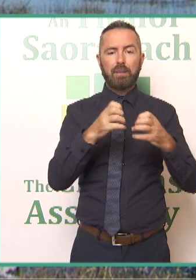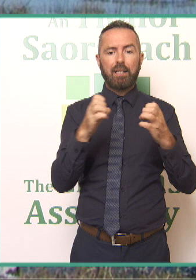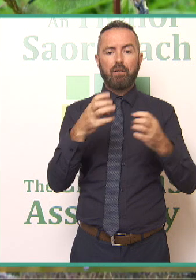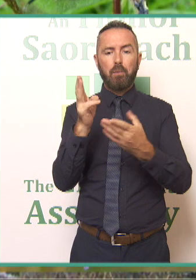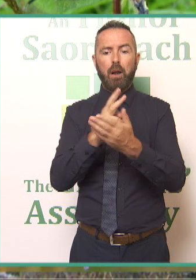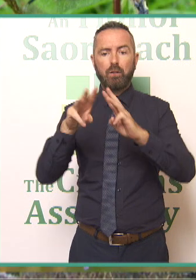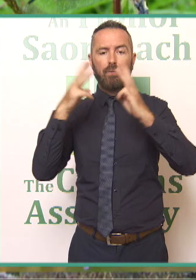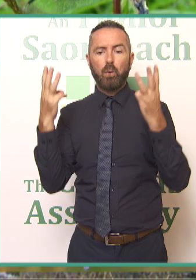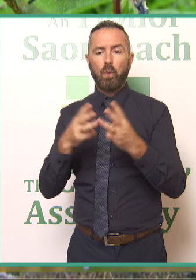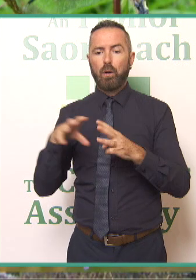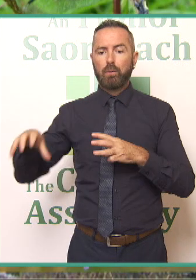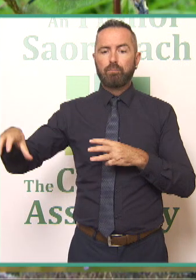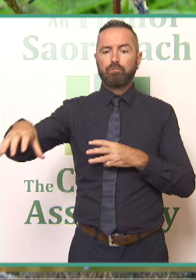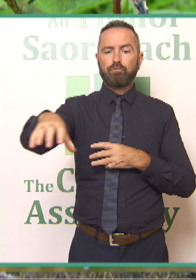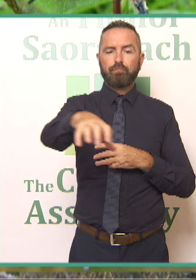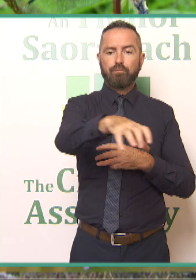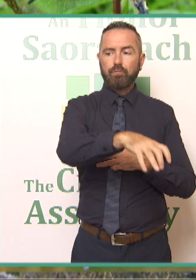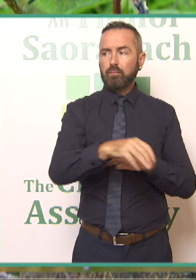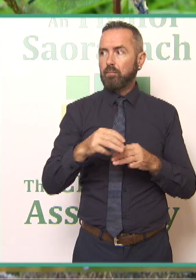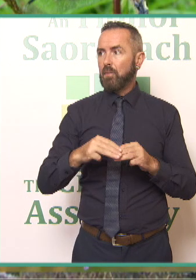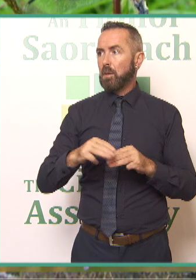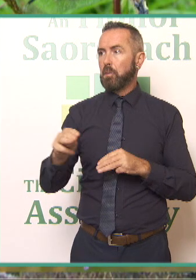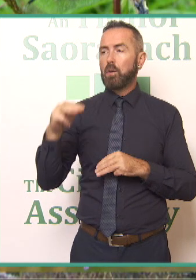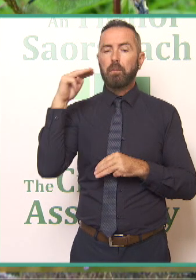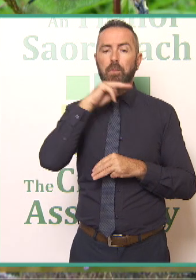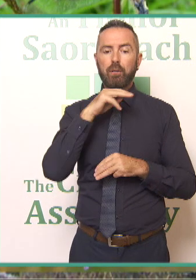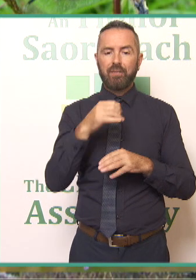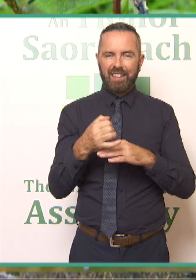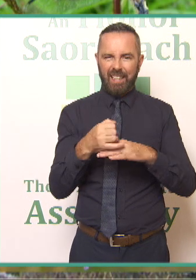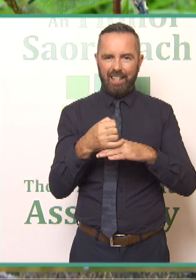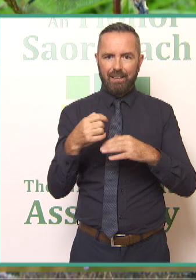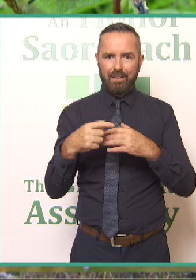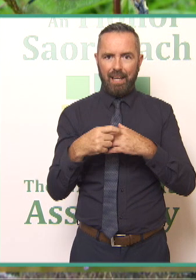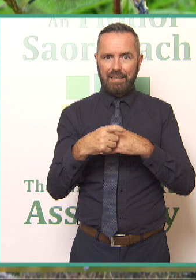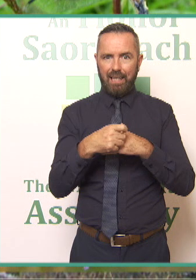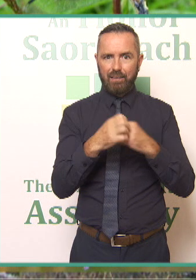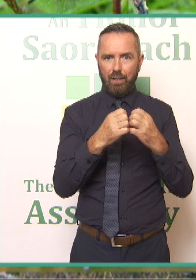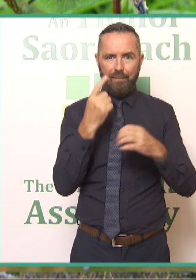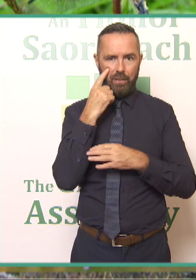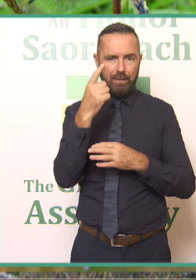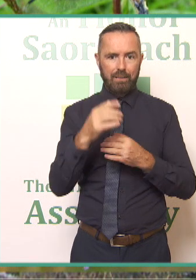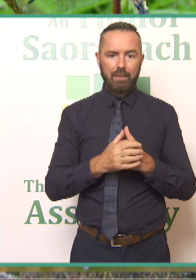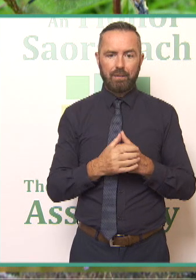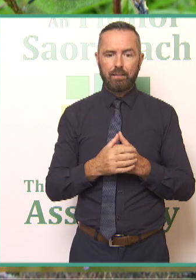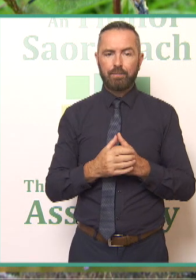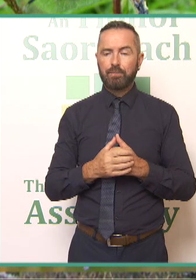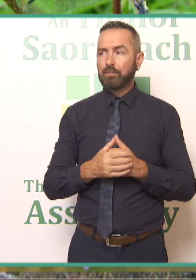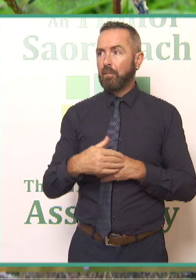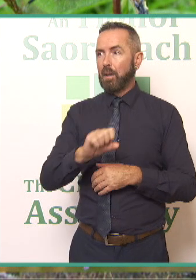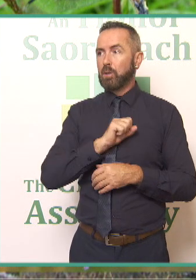orchids riddled with the most wonderful insects that you'll ever imagine the most incredible creatures and I think Lynn would appreciate them if she ever did come over to see us